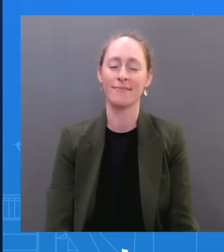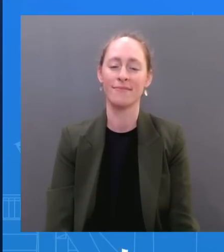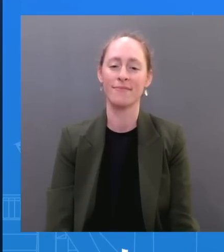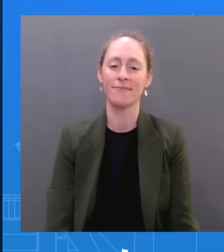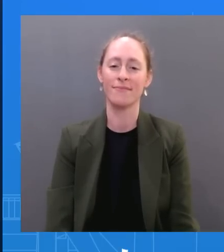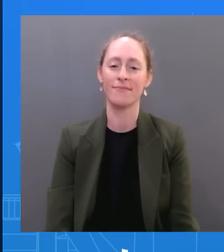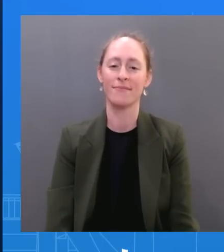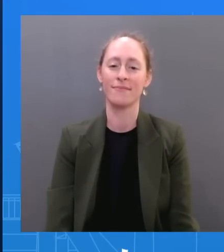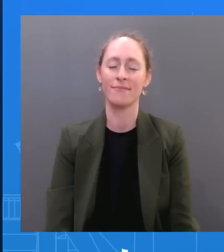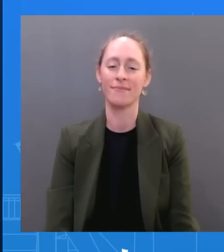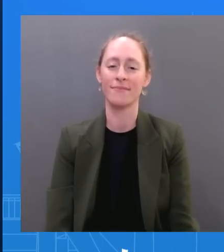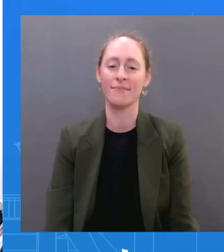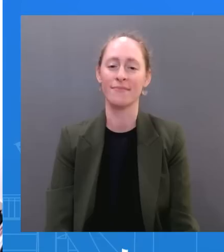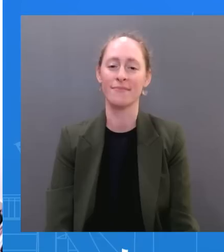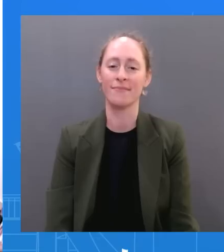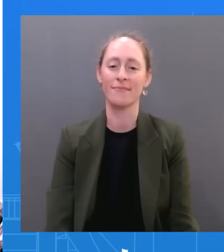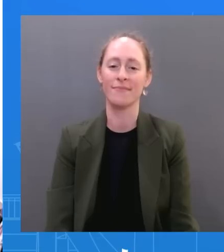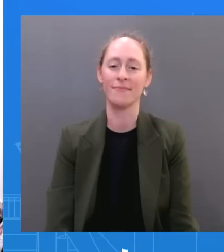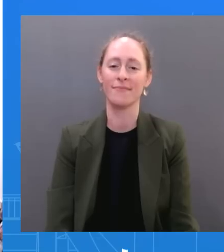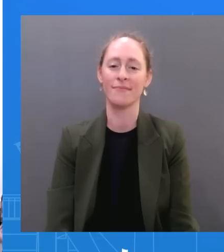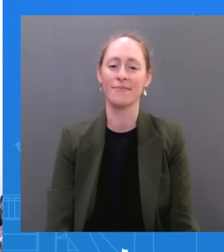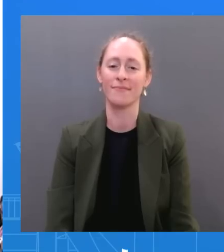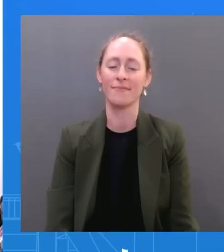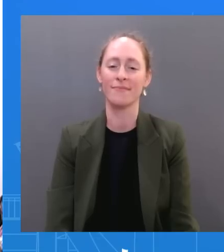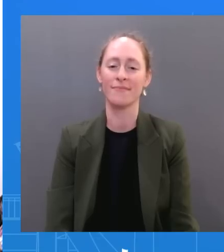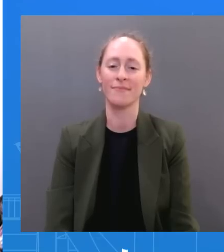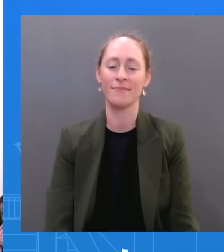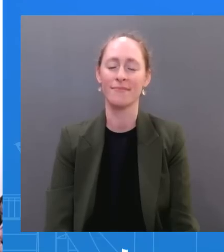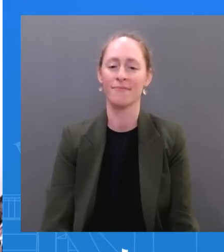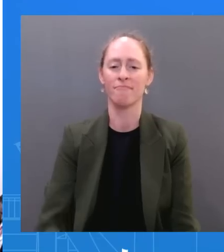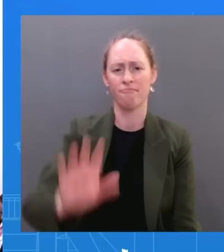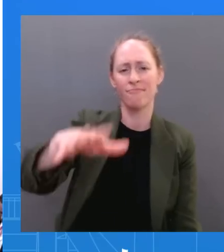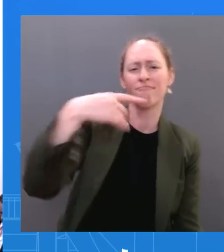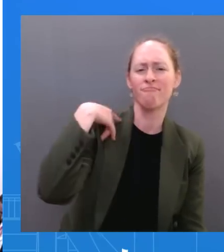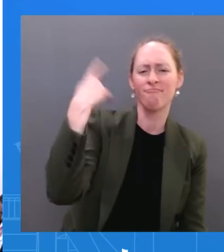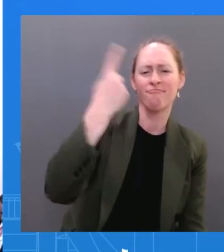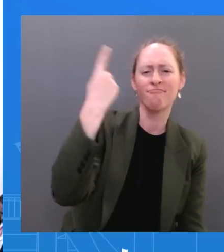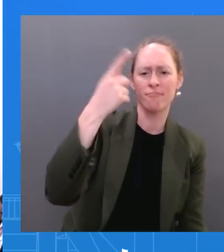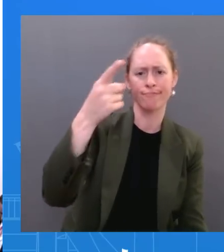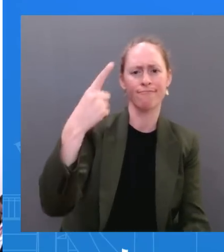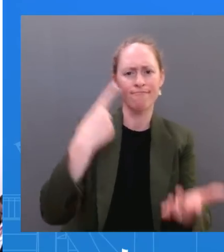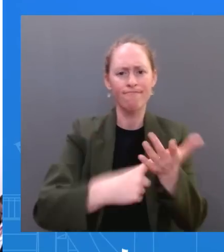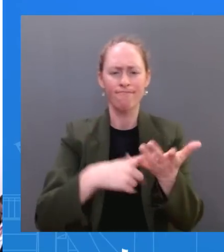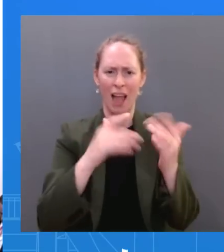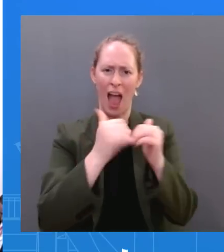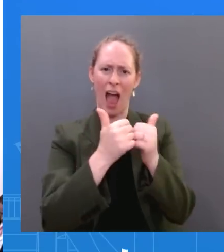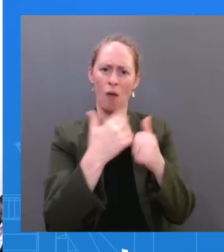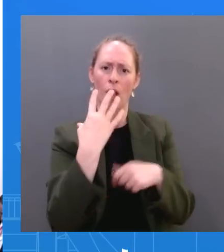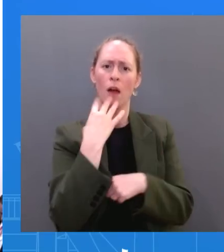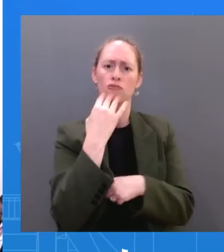We certainly heard reports about the idea that there are -- there are some sort of negotiations that would allow Israel commercial flights